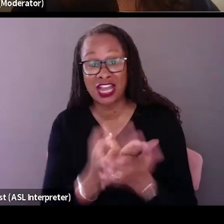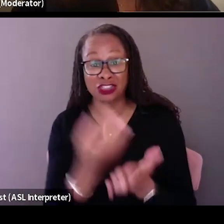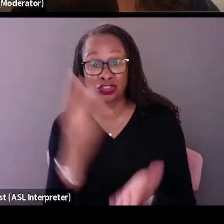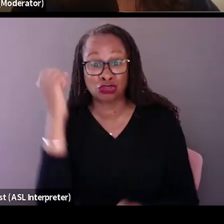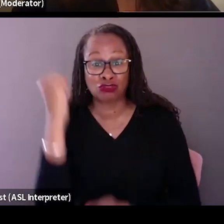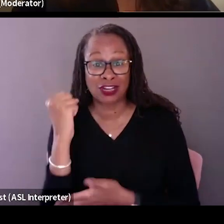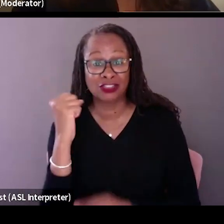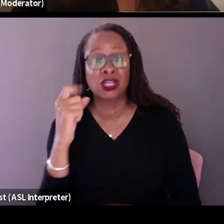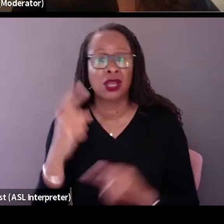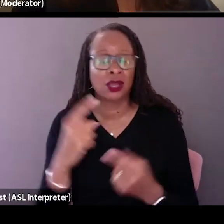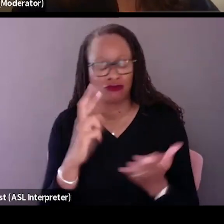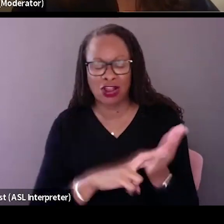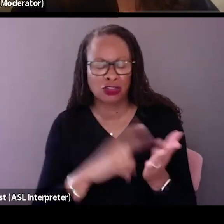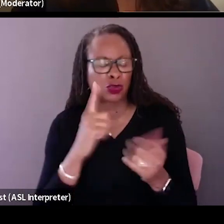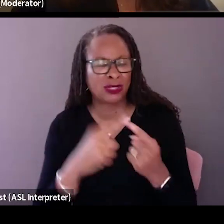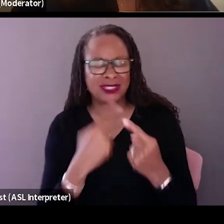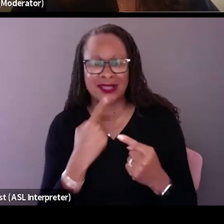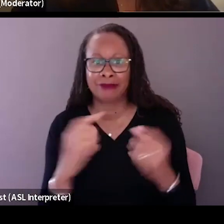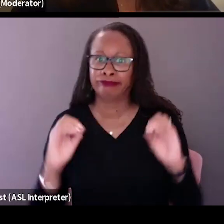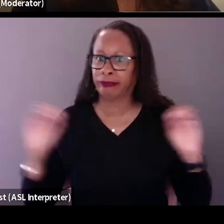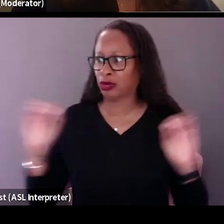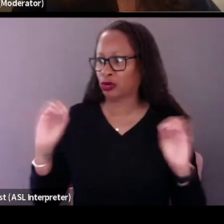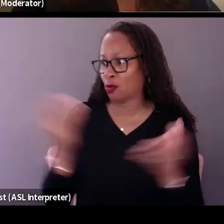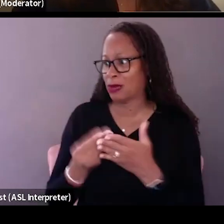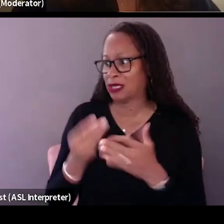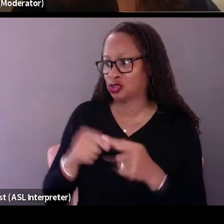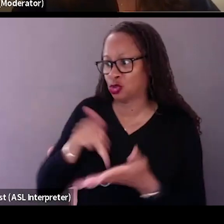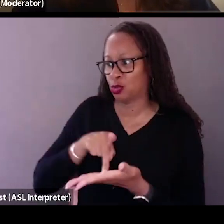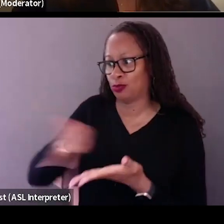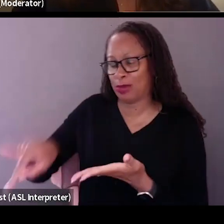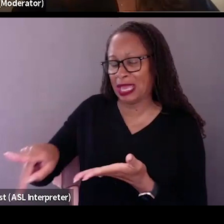to pay for the lawsuit around his son,